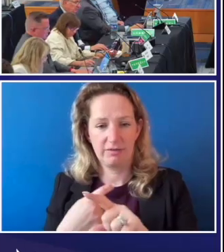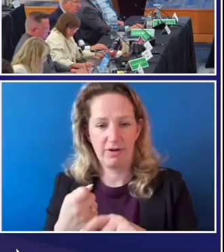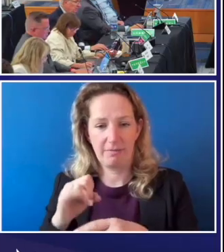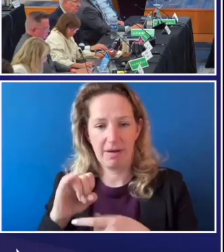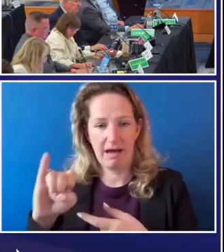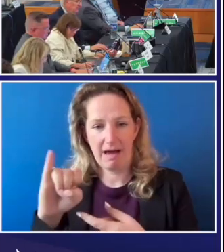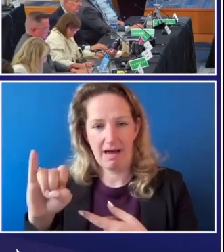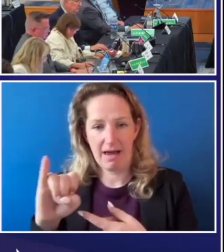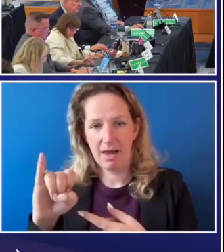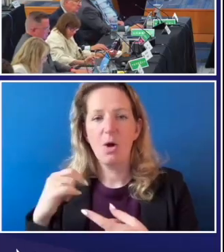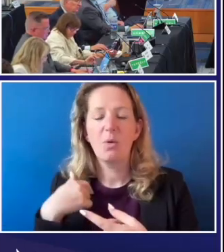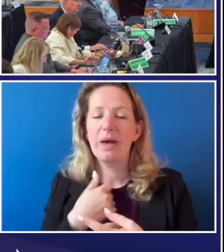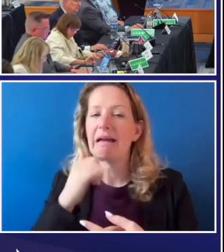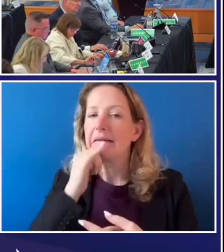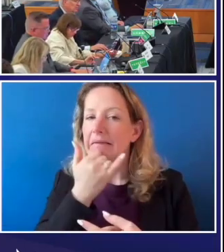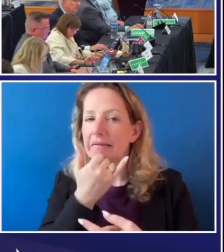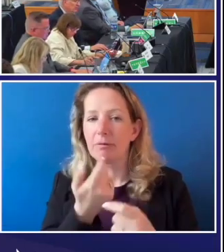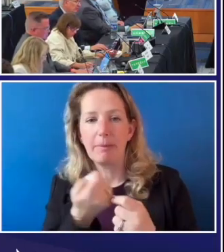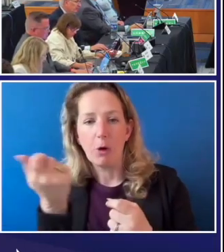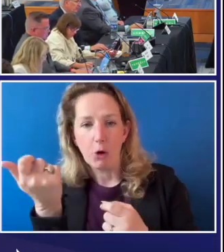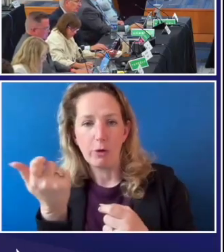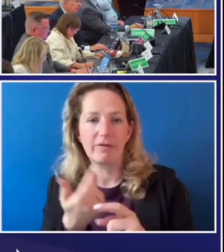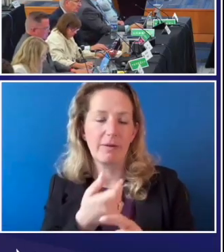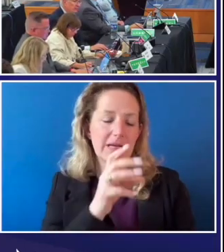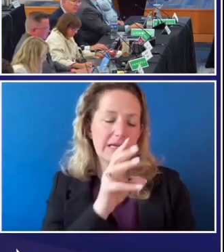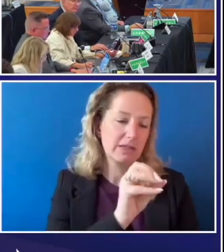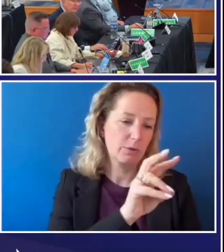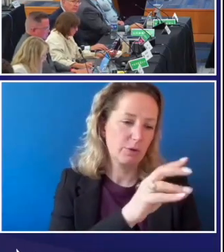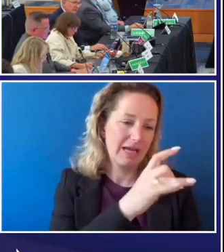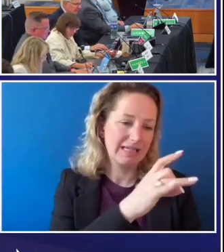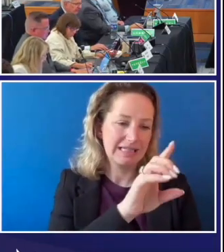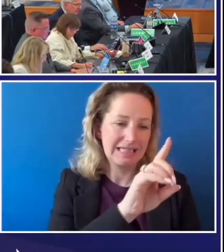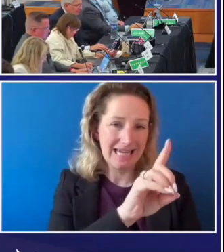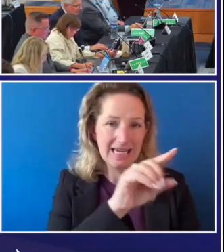we move this language from 60218 D to here, to this section in 60220.